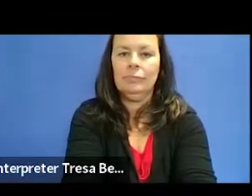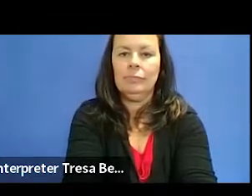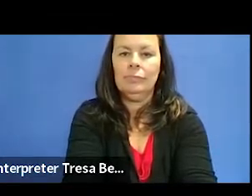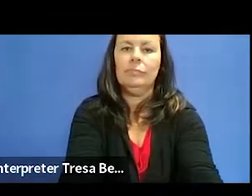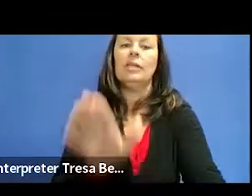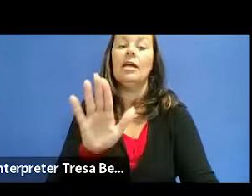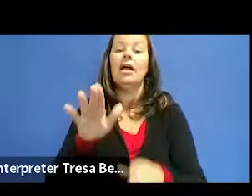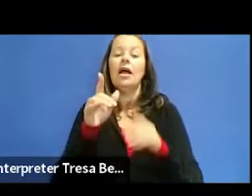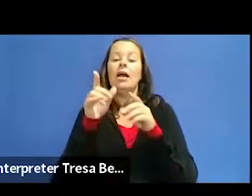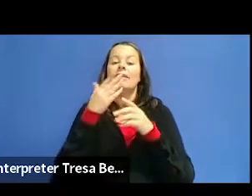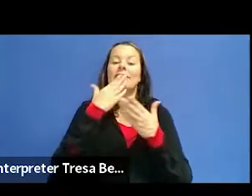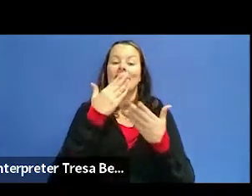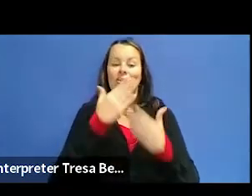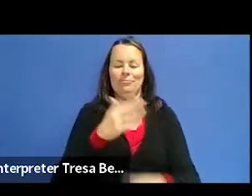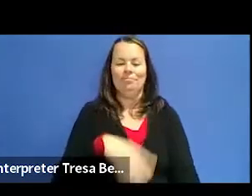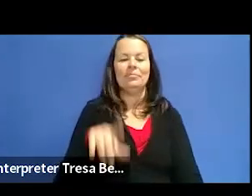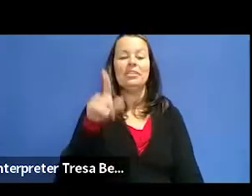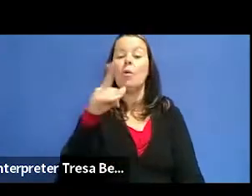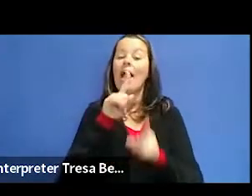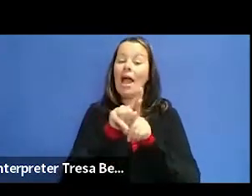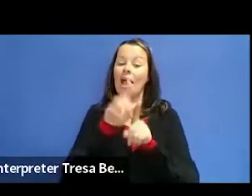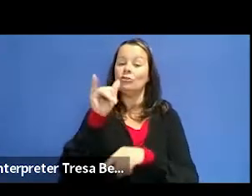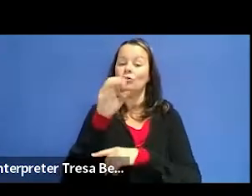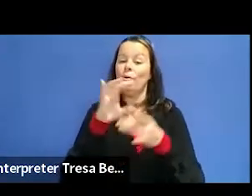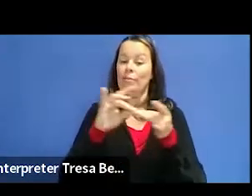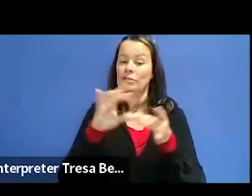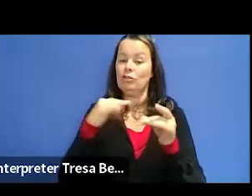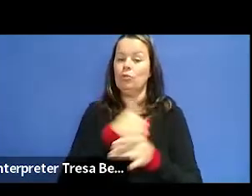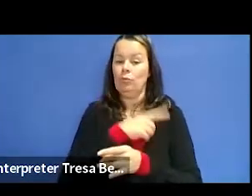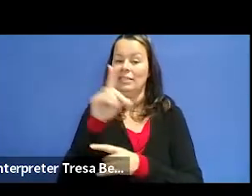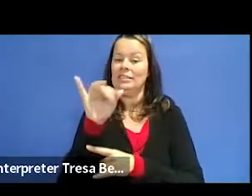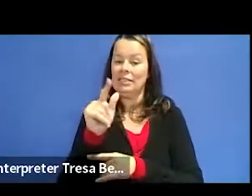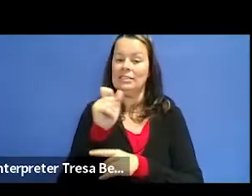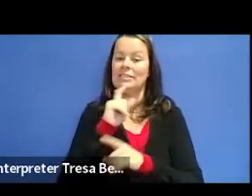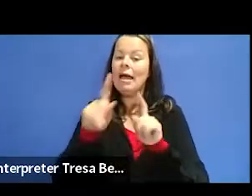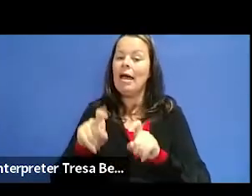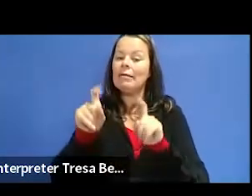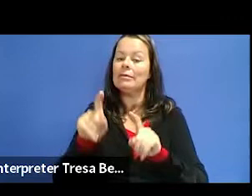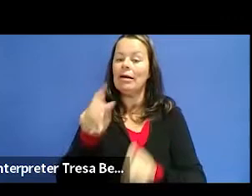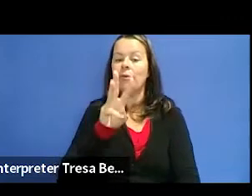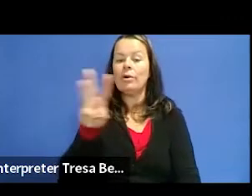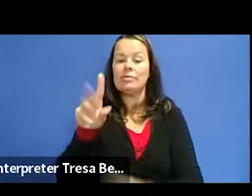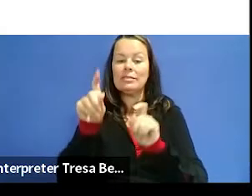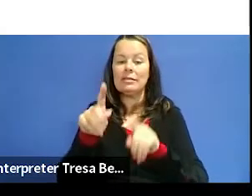the Alexa top 100 sites in 2021. Excited to share the results with you right now. We can go to the next slide, please.